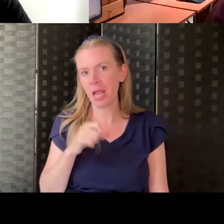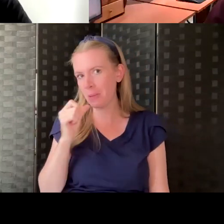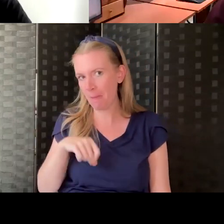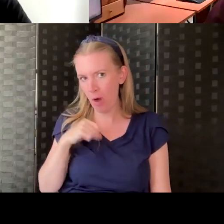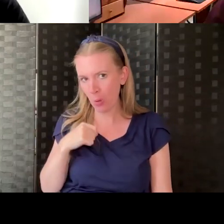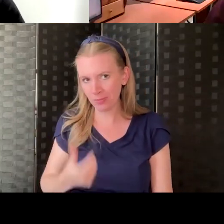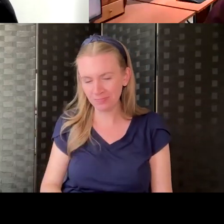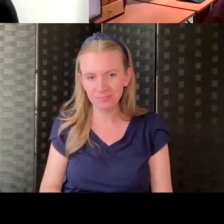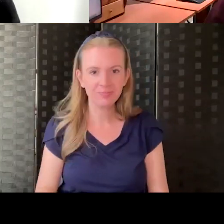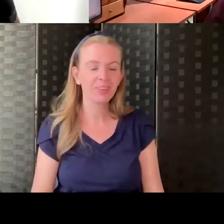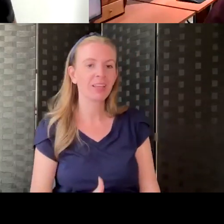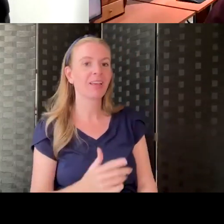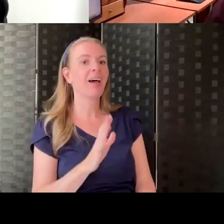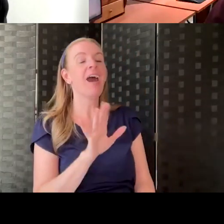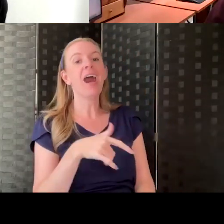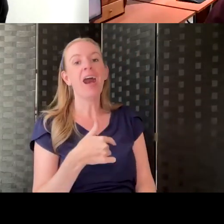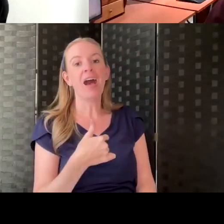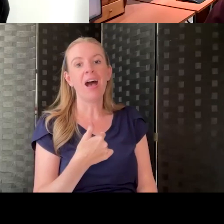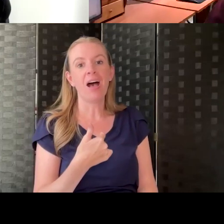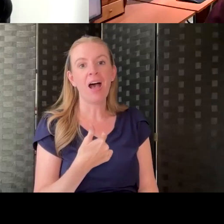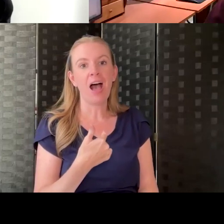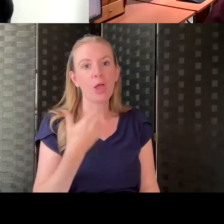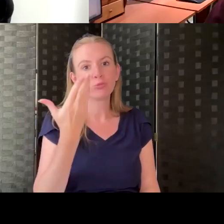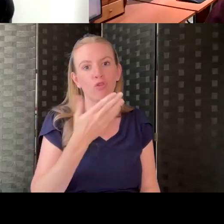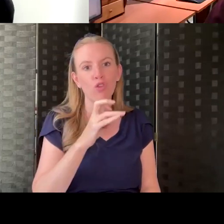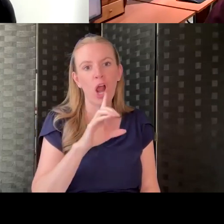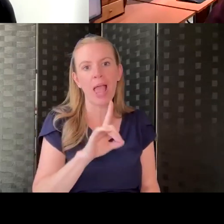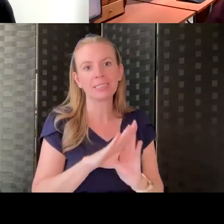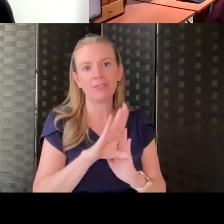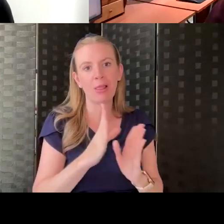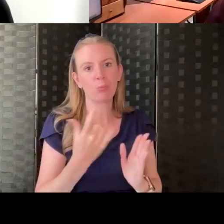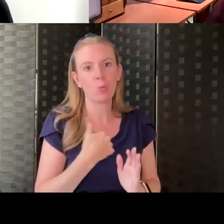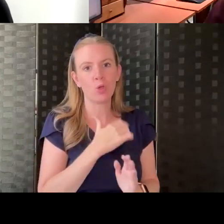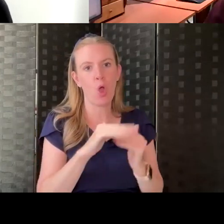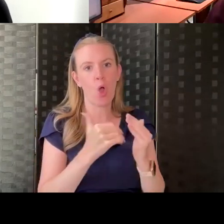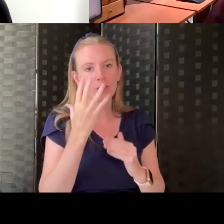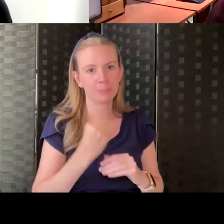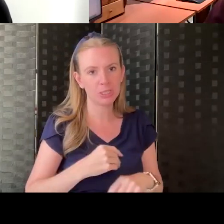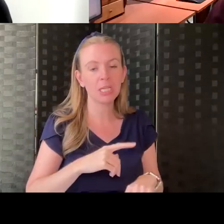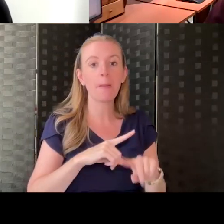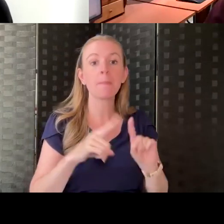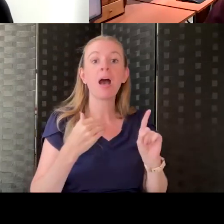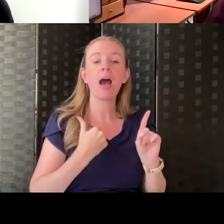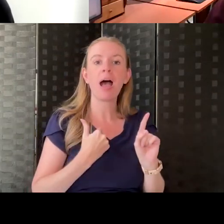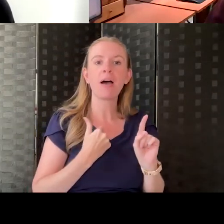Jay: We've all been there. Is a few other questions.